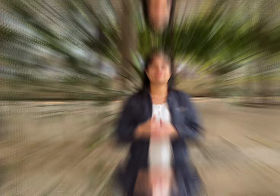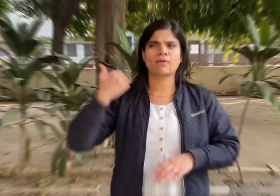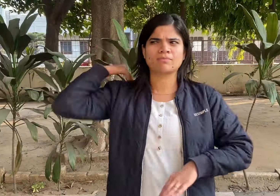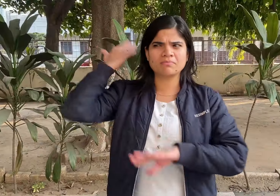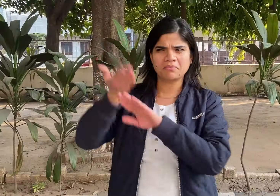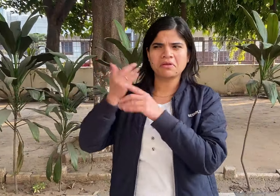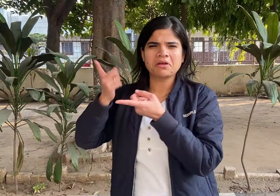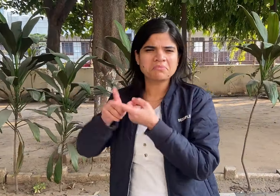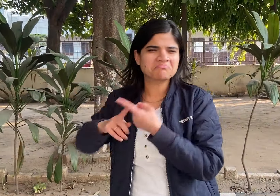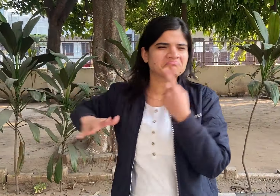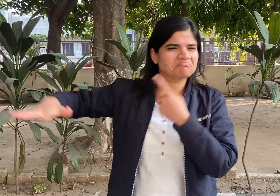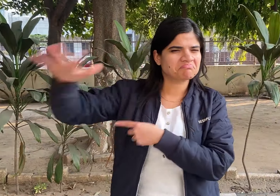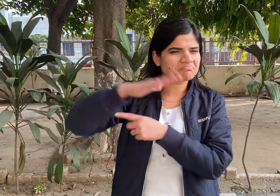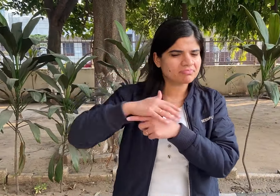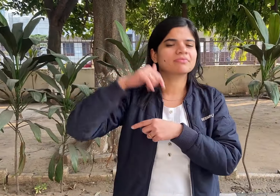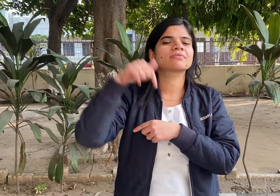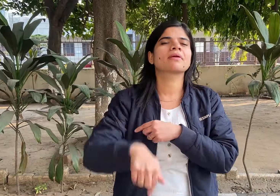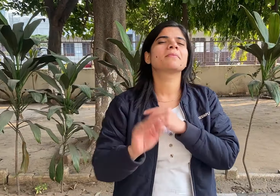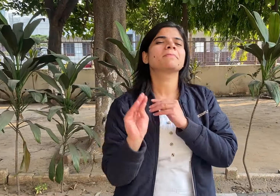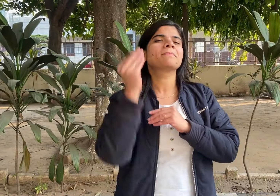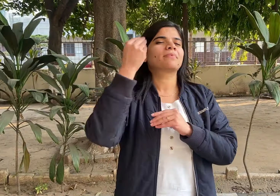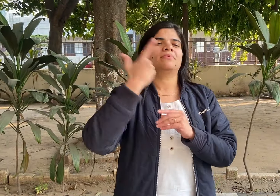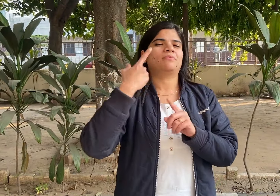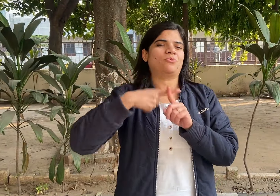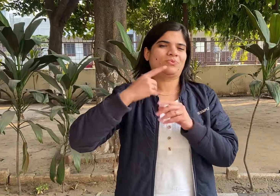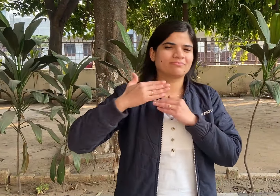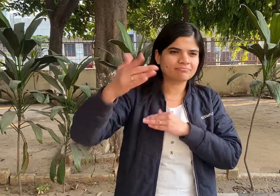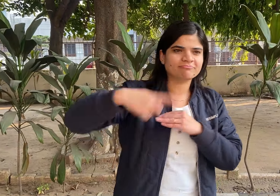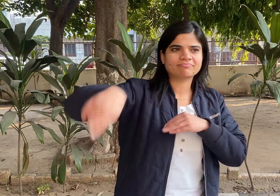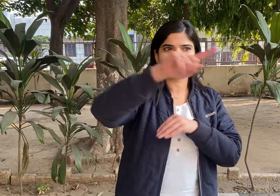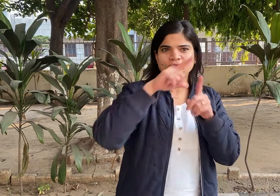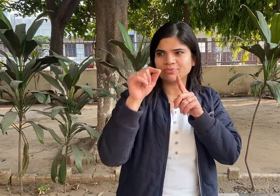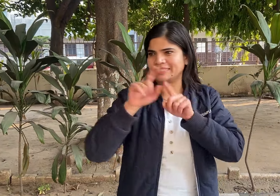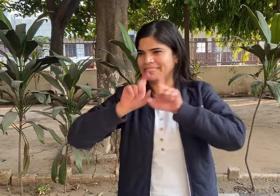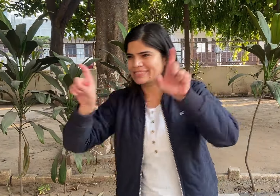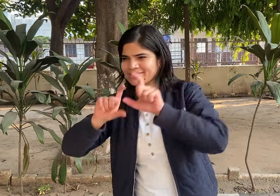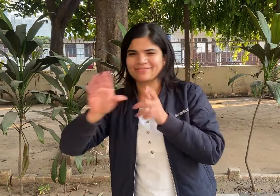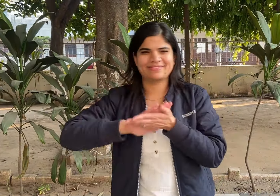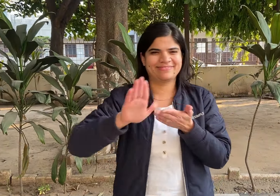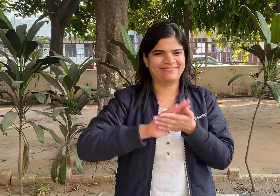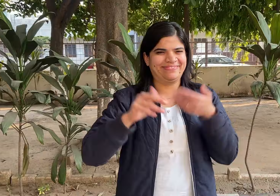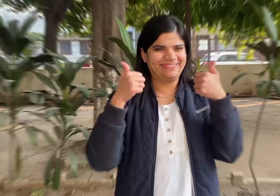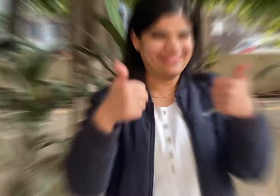Let's leave behind the past and work towards a better and cleaner future!